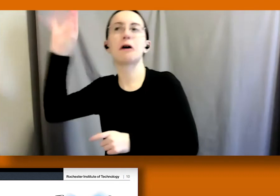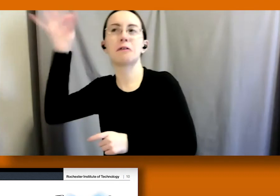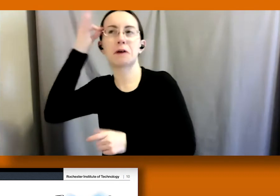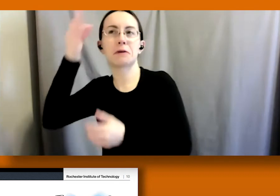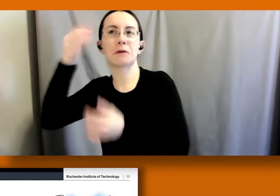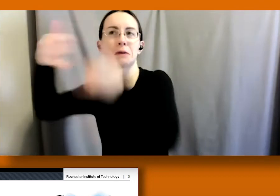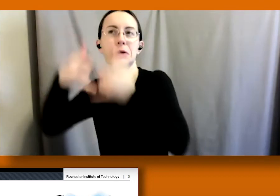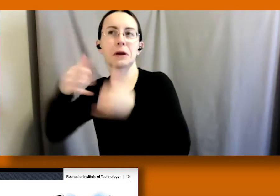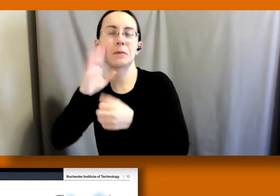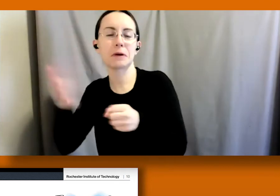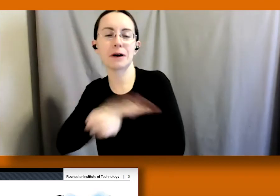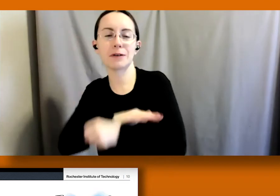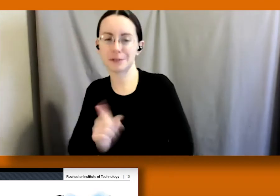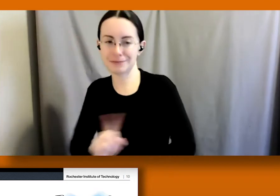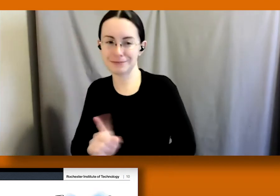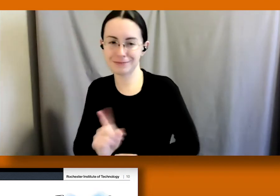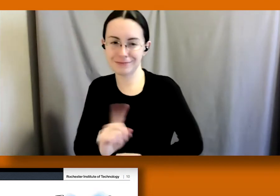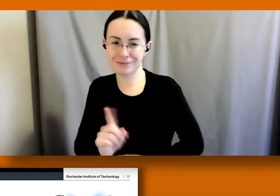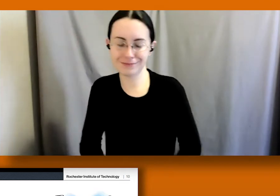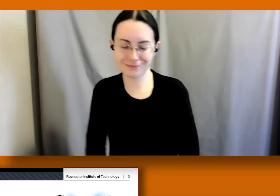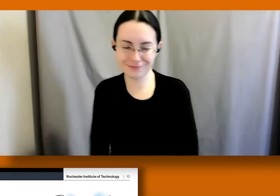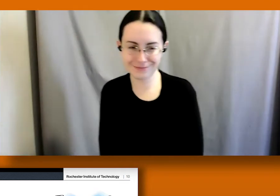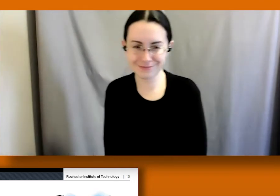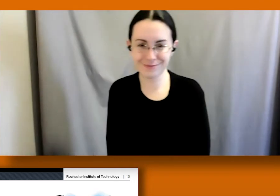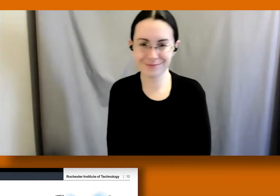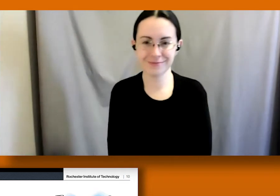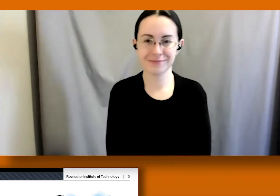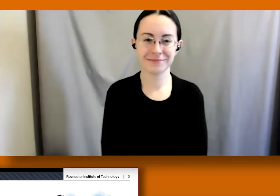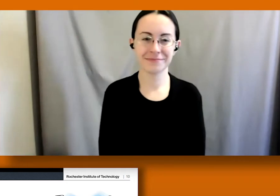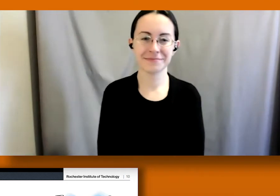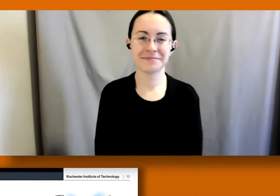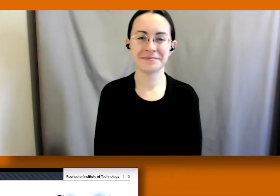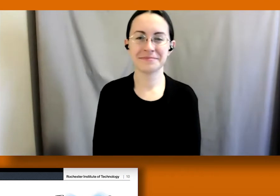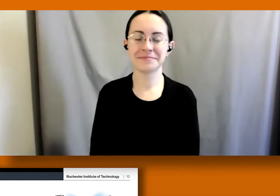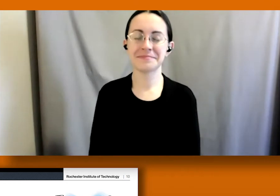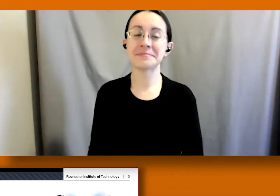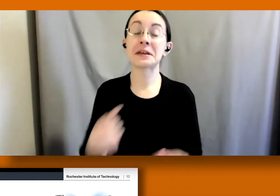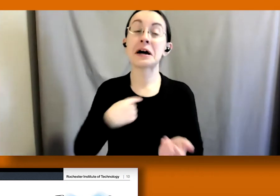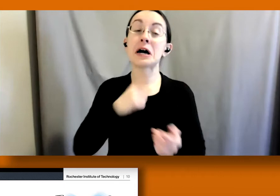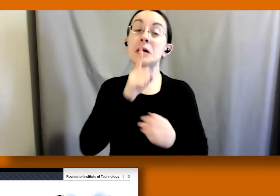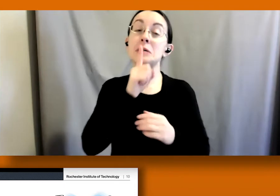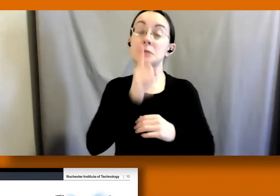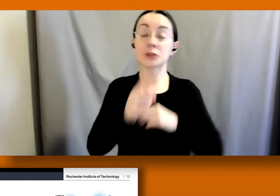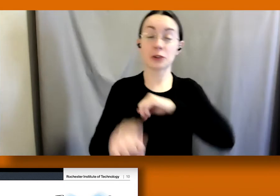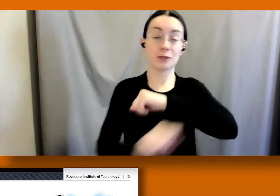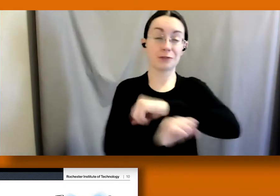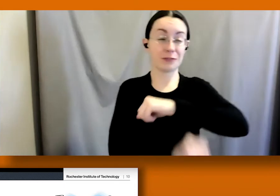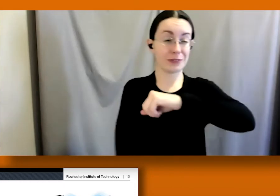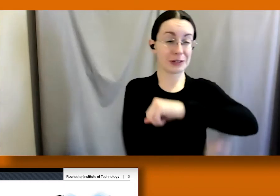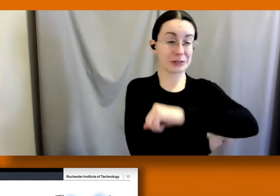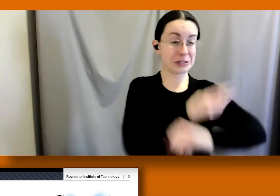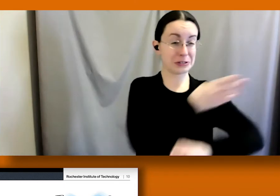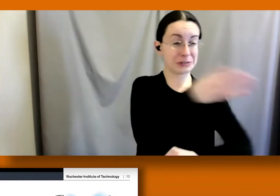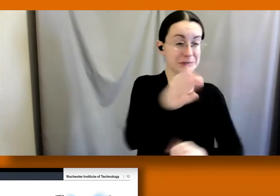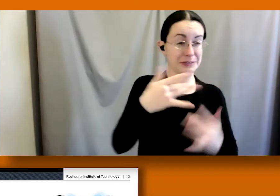Um, I'm sure many foundations would not allow or appreciate this either.